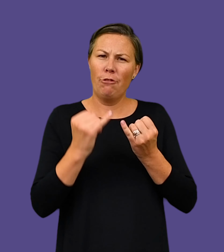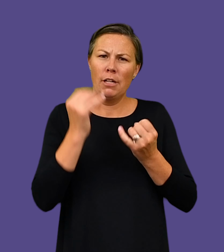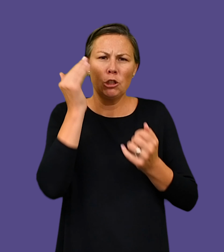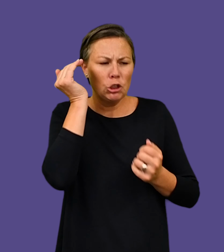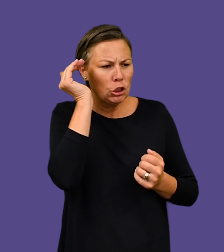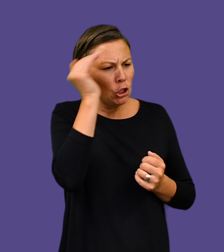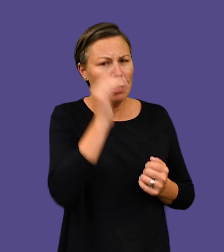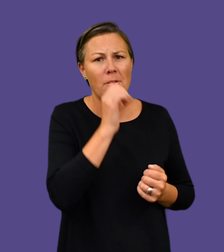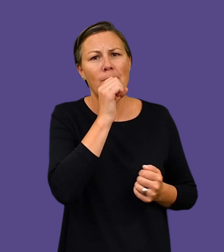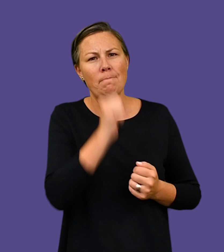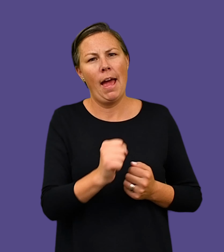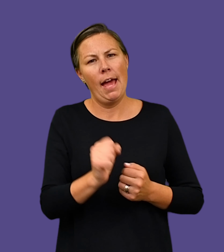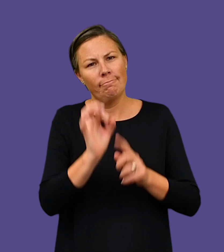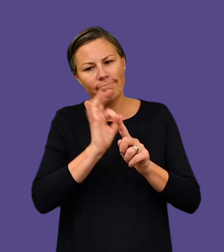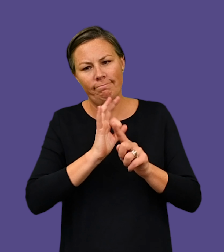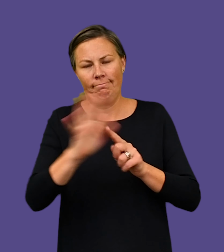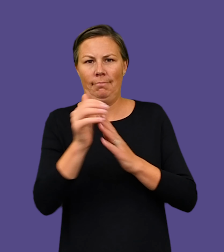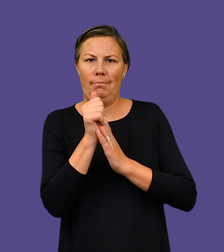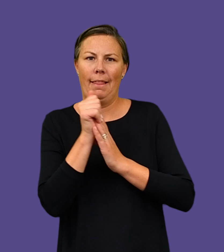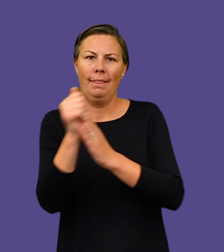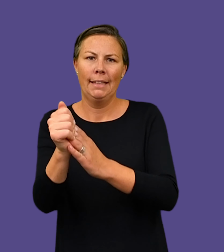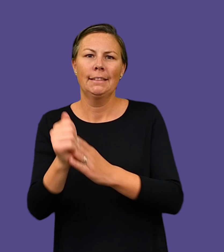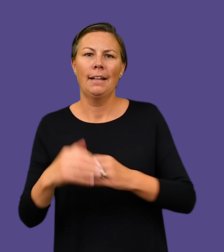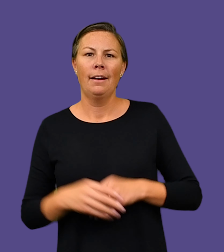yet determined approach to leadership,’ says Kate Gradwell.